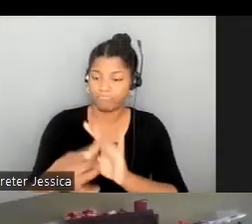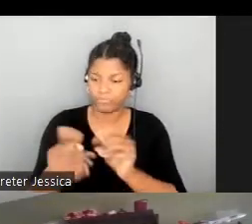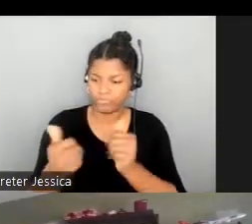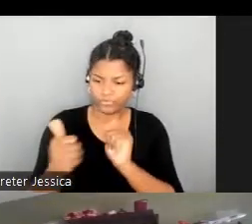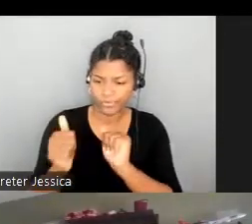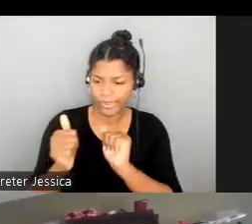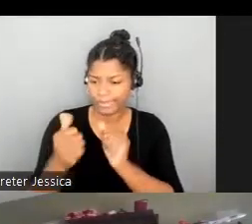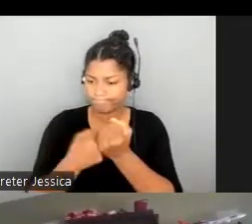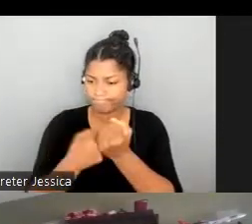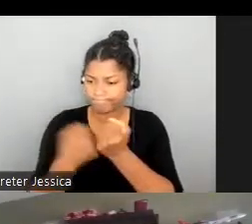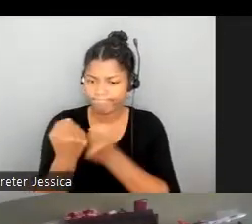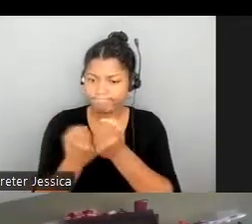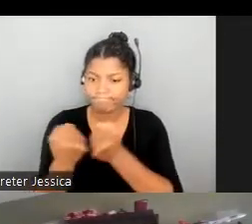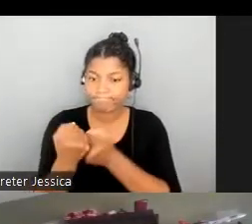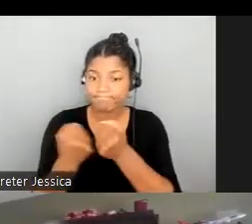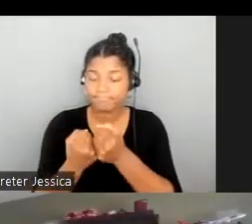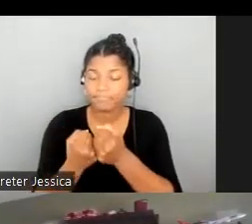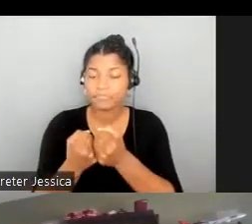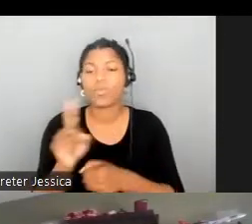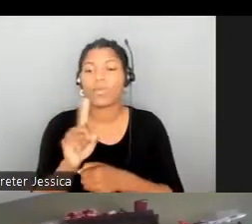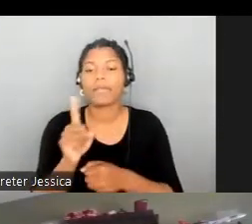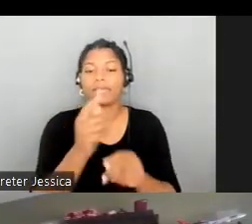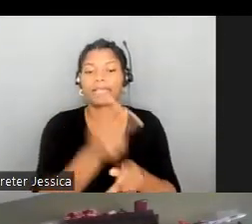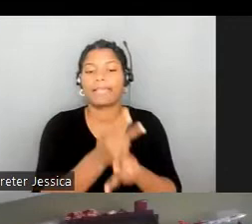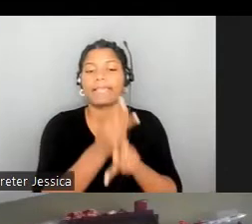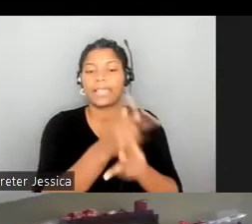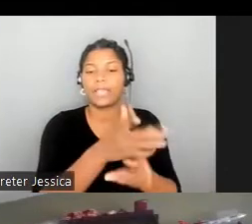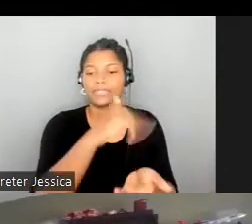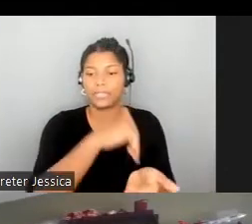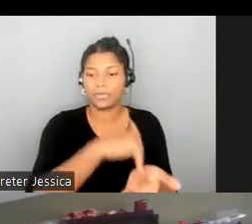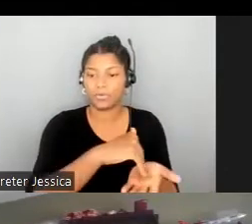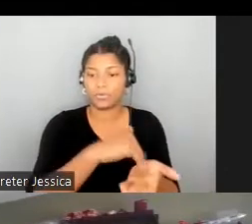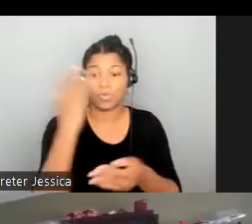workers at the care centers, because they were the discharge planners.